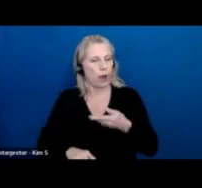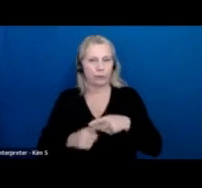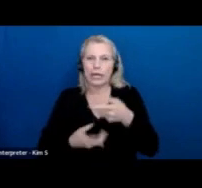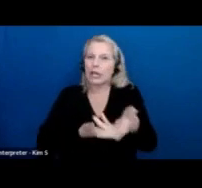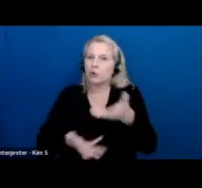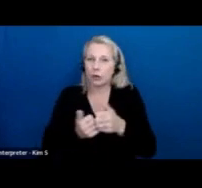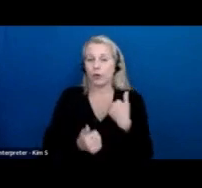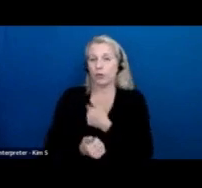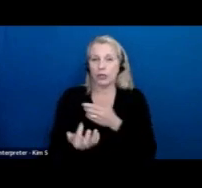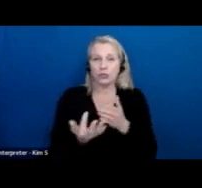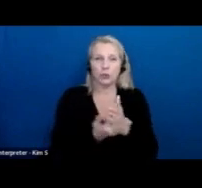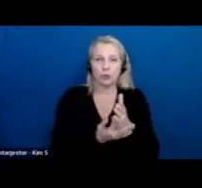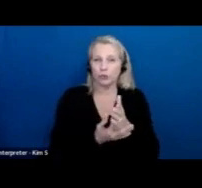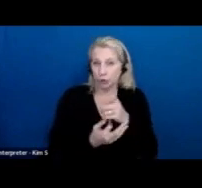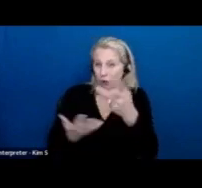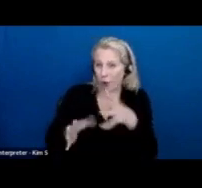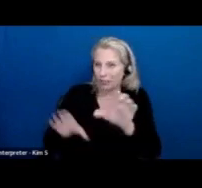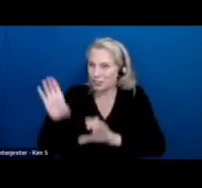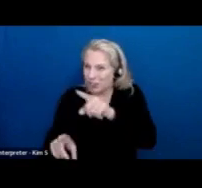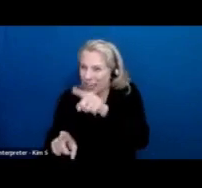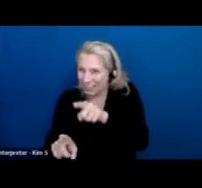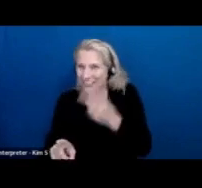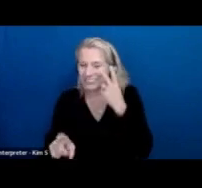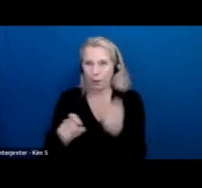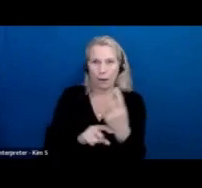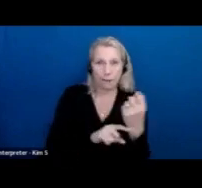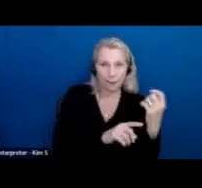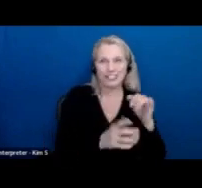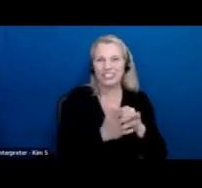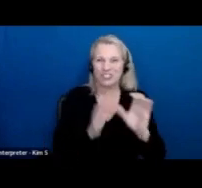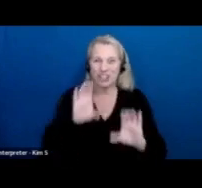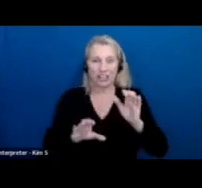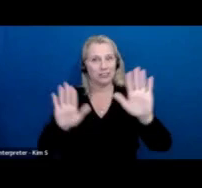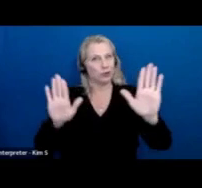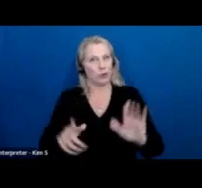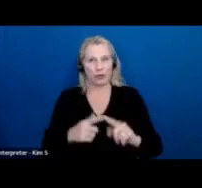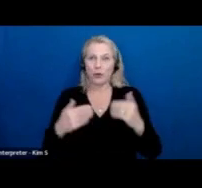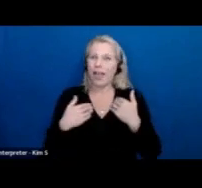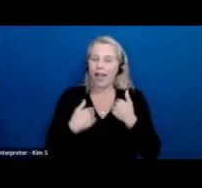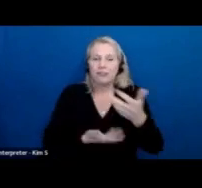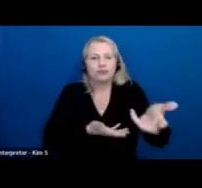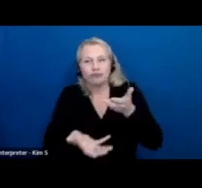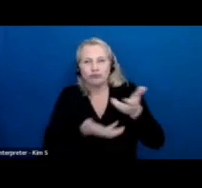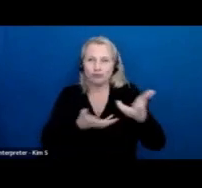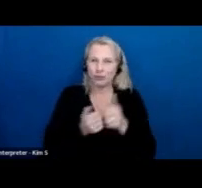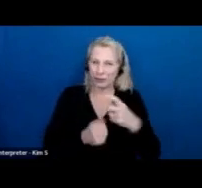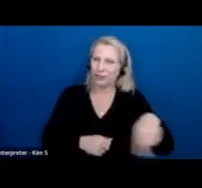us. And some of you already are on chat. It's always great to have have a conversation on chat